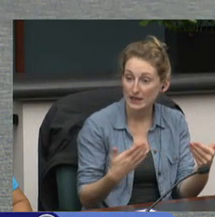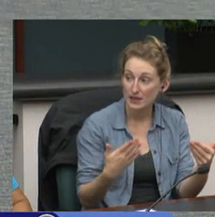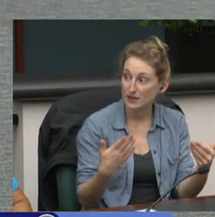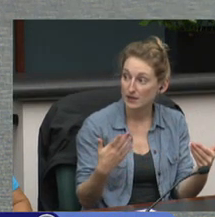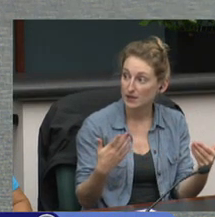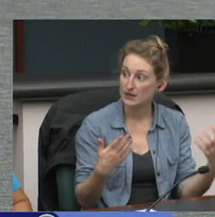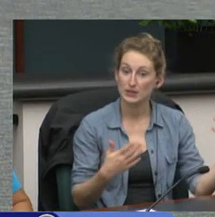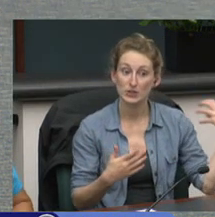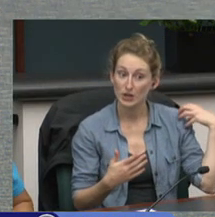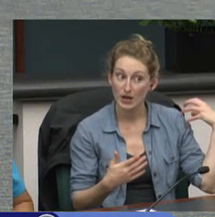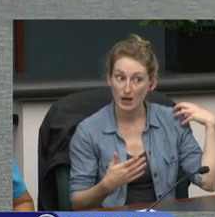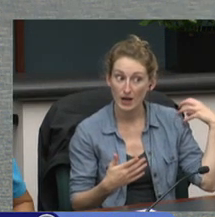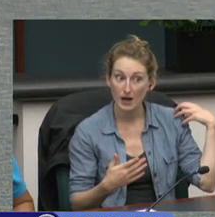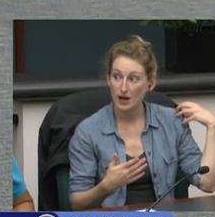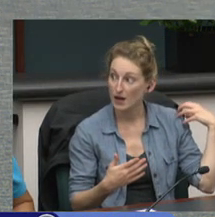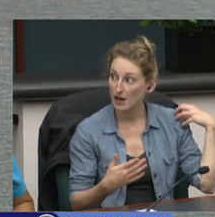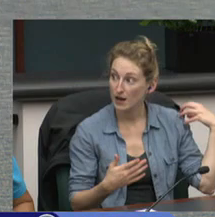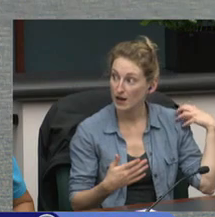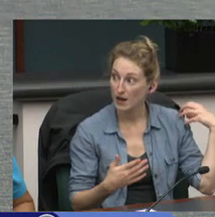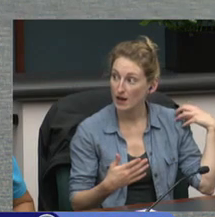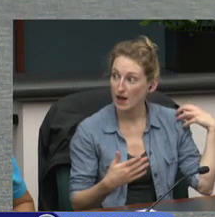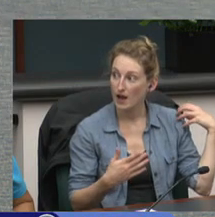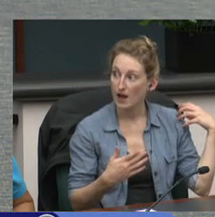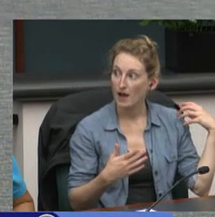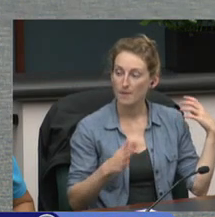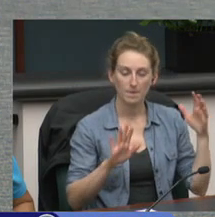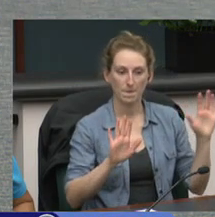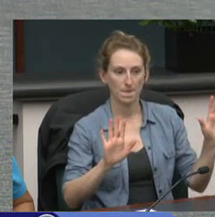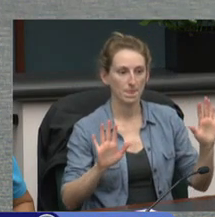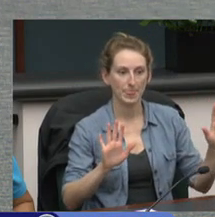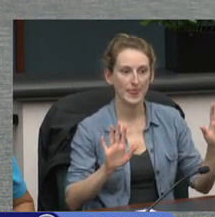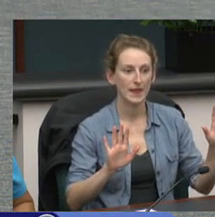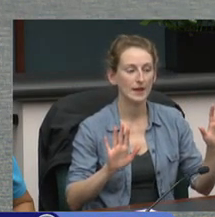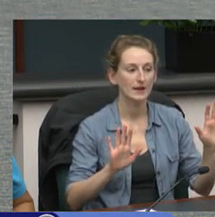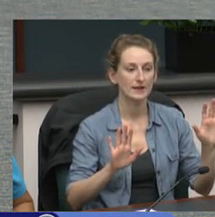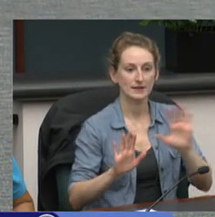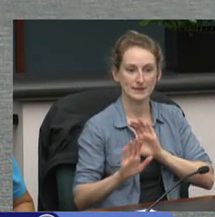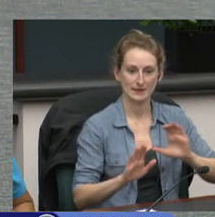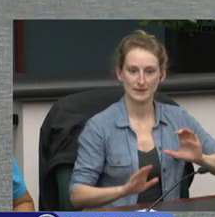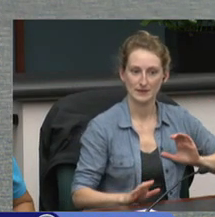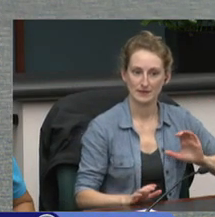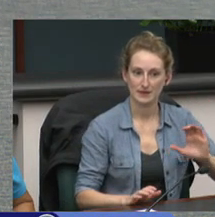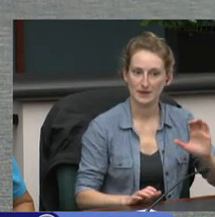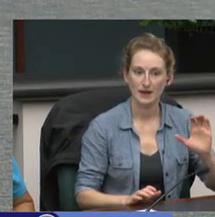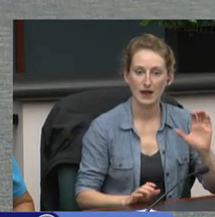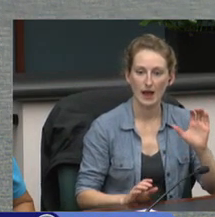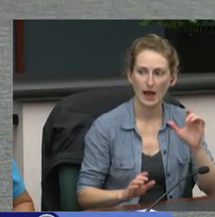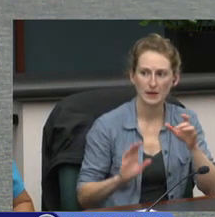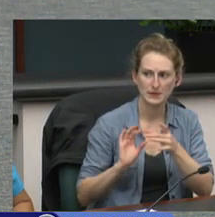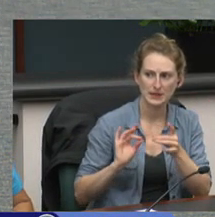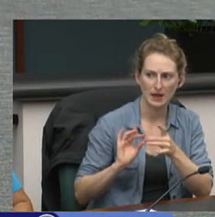asking a volunteer I guess I was not disallowed so I'm commenting on the